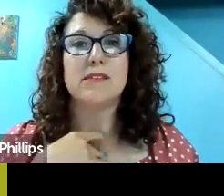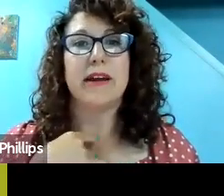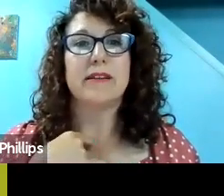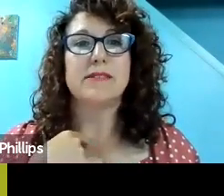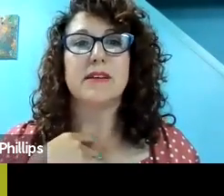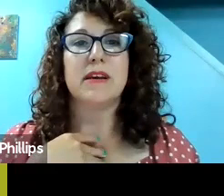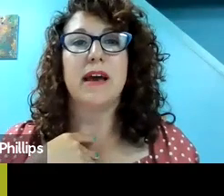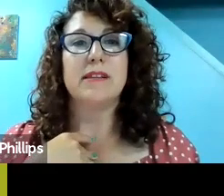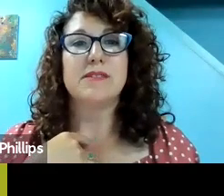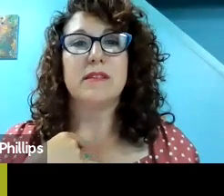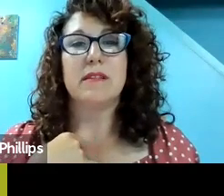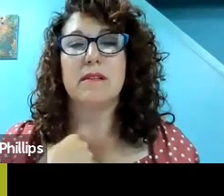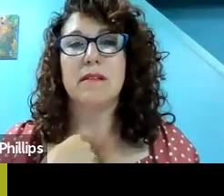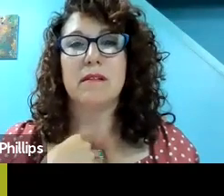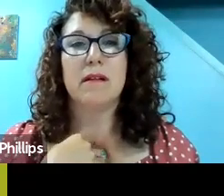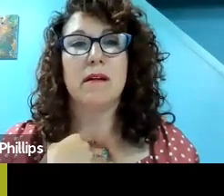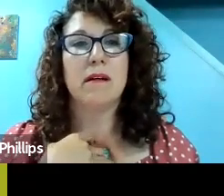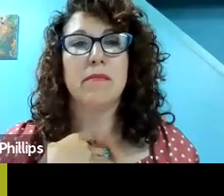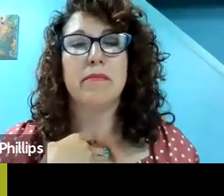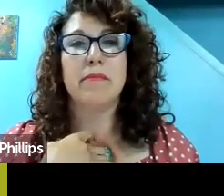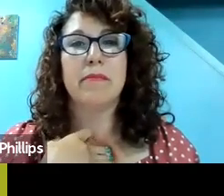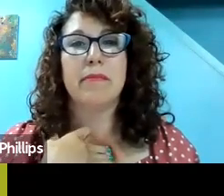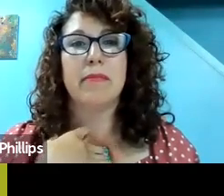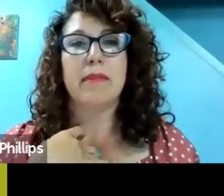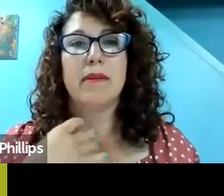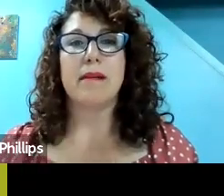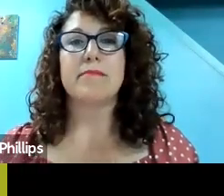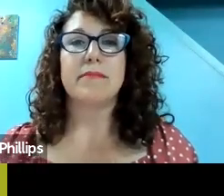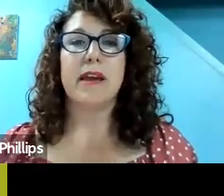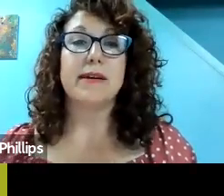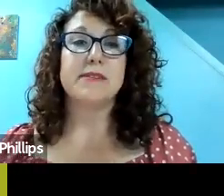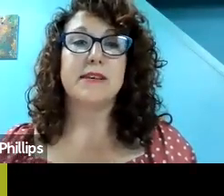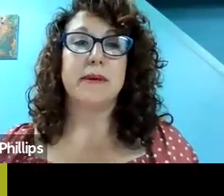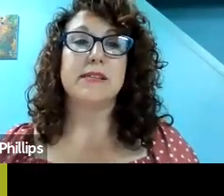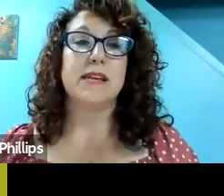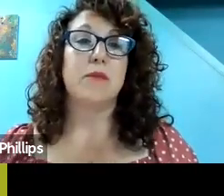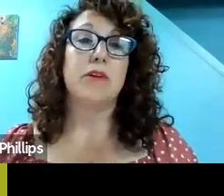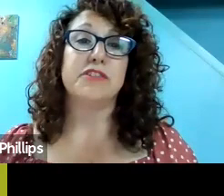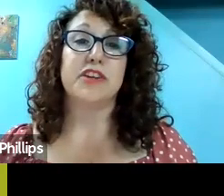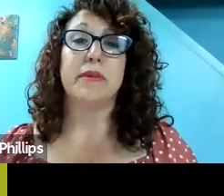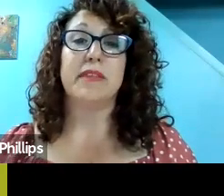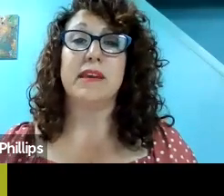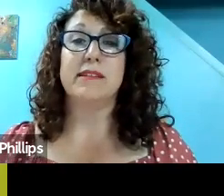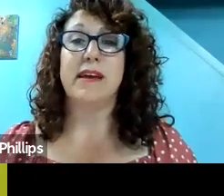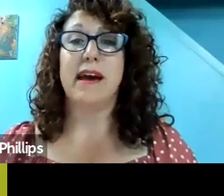that device. And yeah, the ITP team will determine the need to